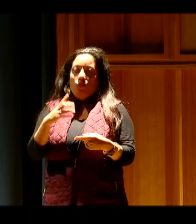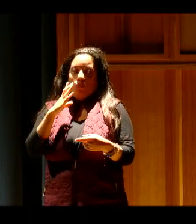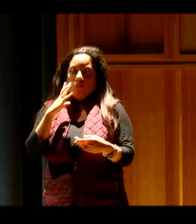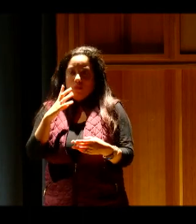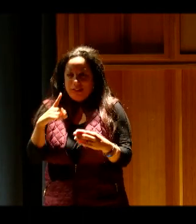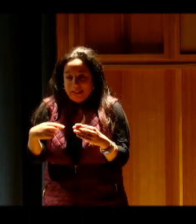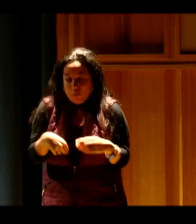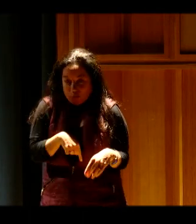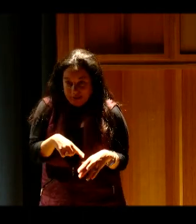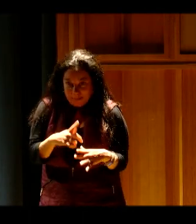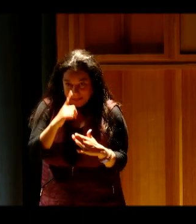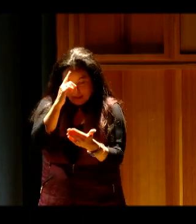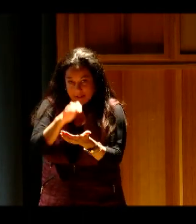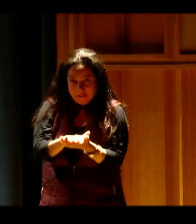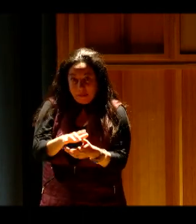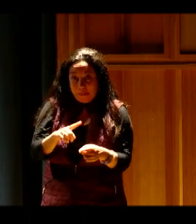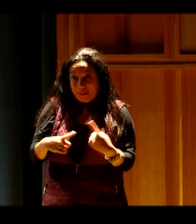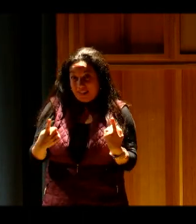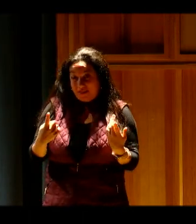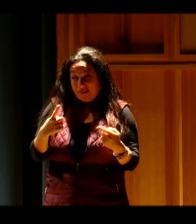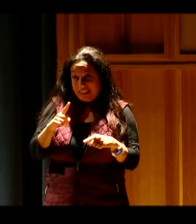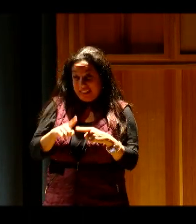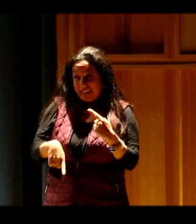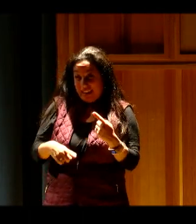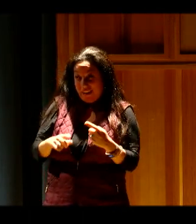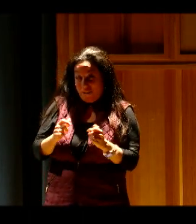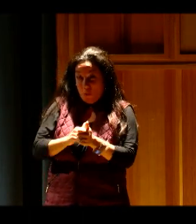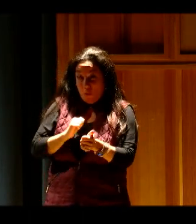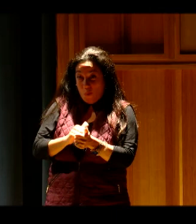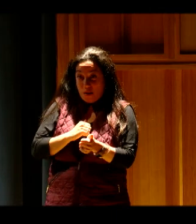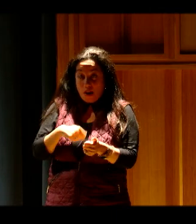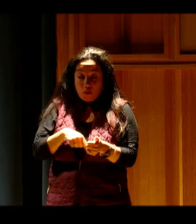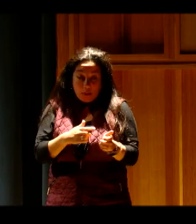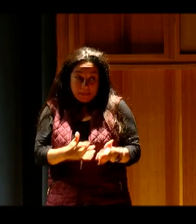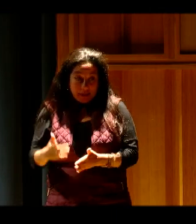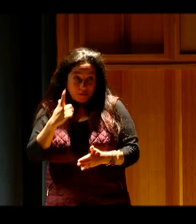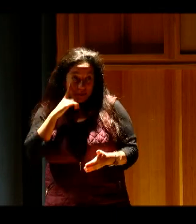And so how do we plan for loss and damage? How do we help communities cope with loss and damage?